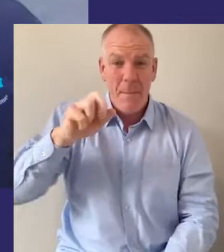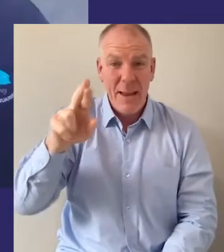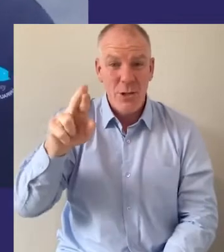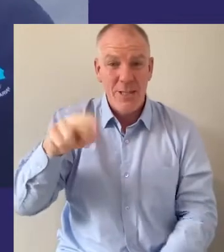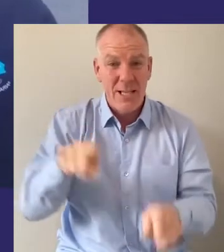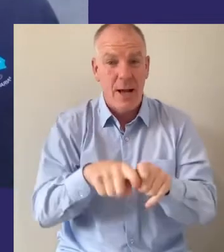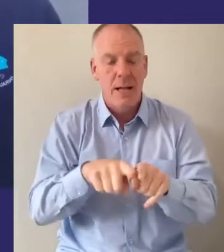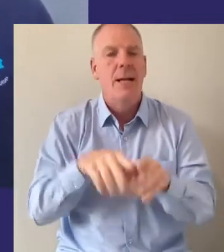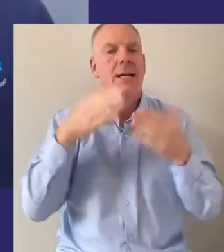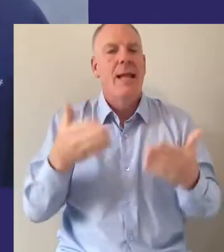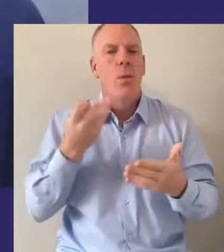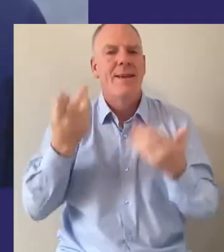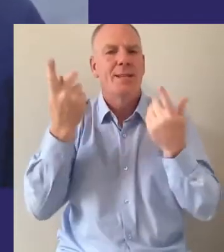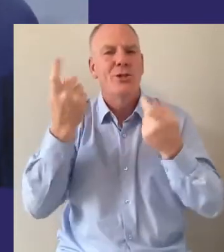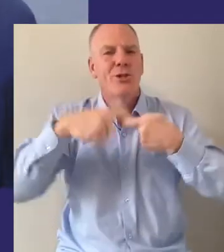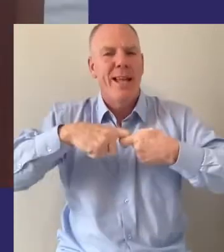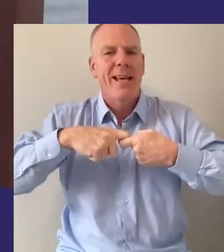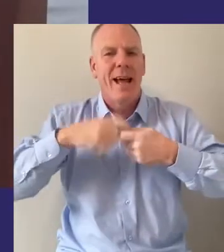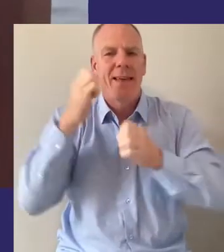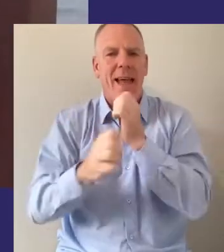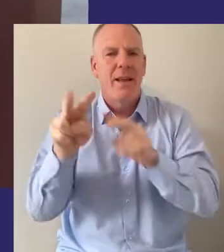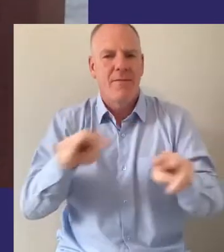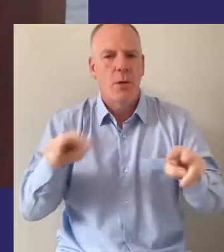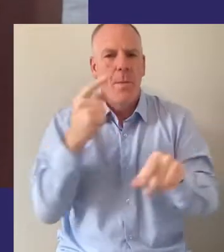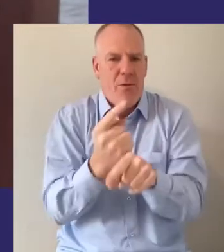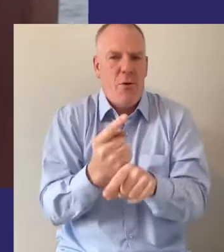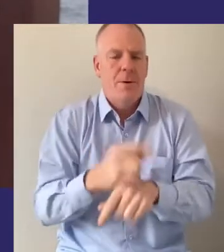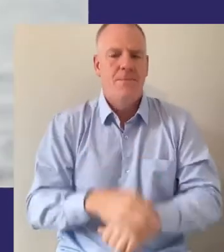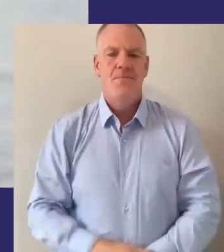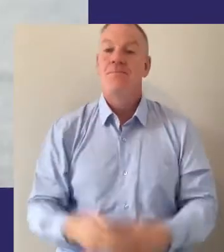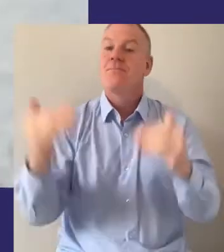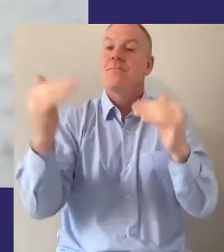That's great. We're going to share a link at the end of this video. Next we're off to